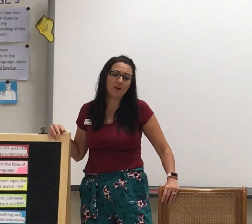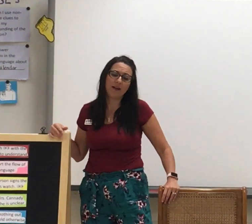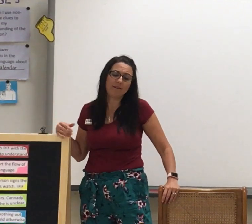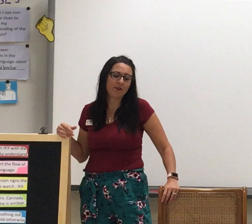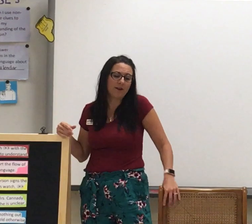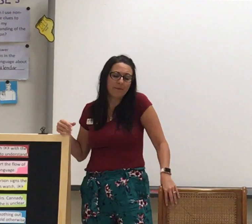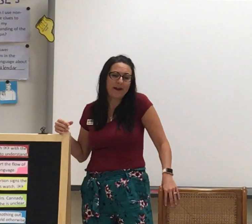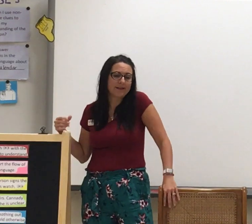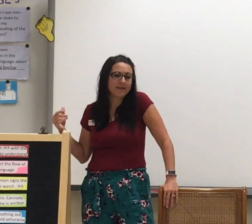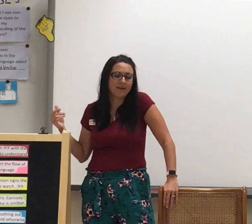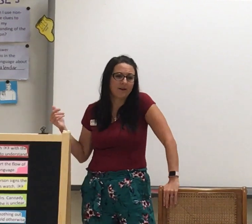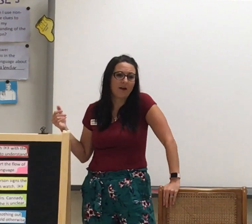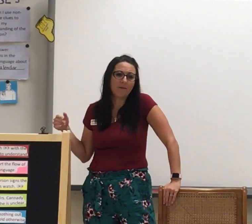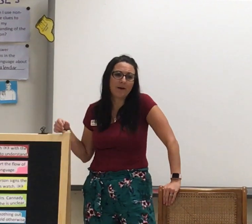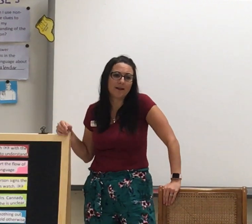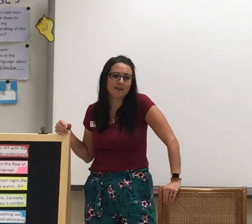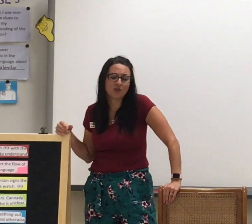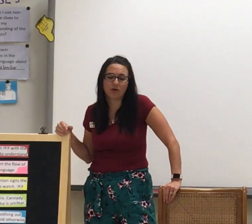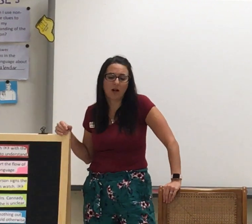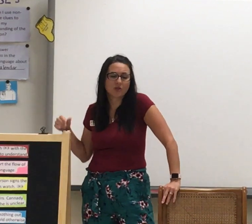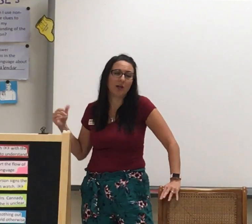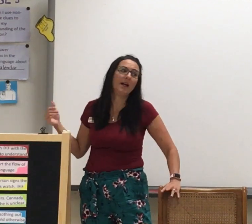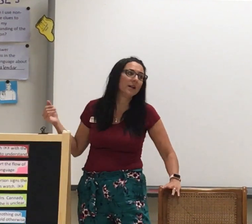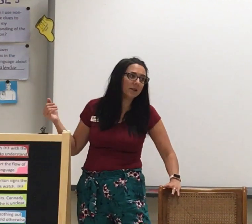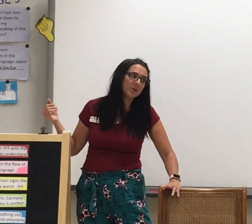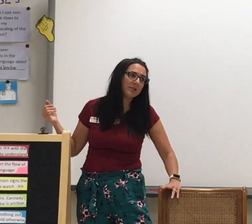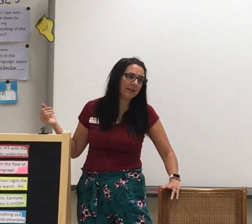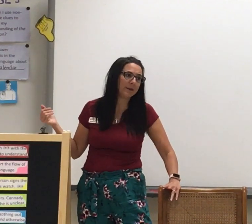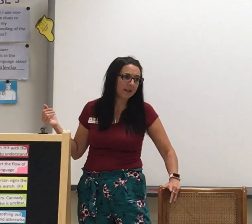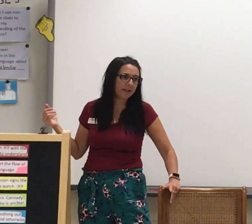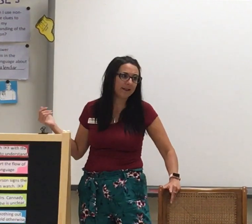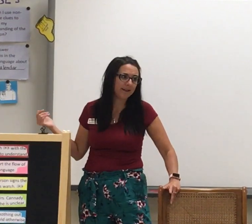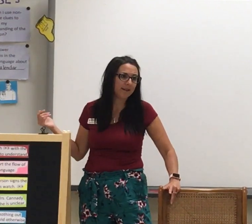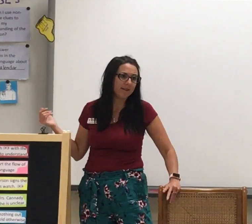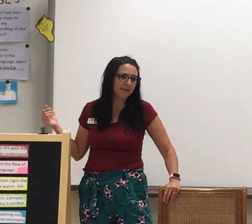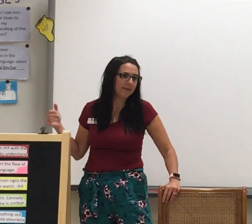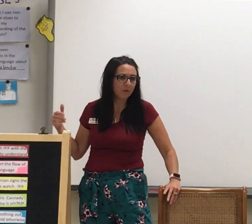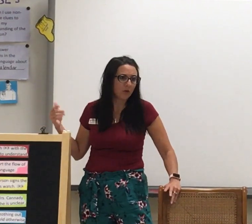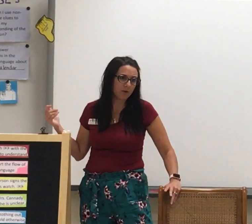ASL and if you are not paying attention or not trying to understand me then, you won't